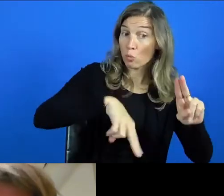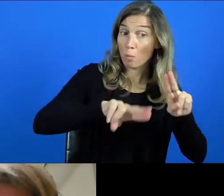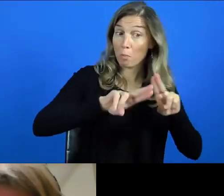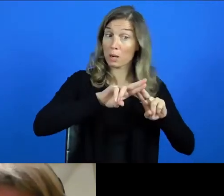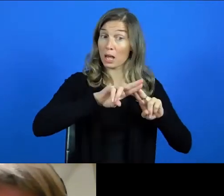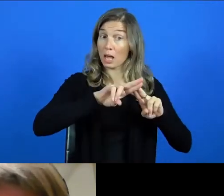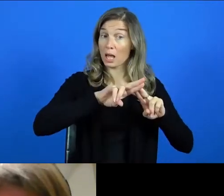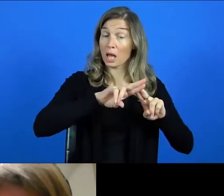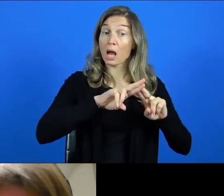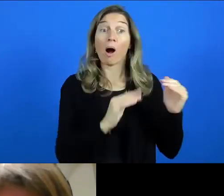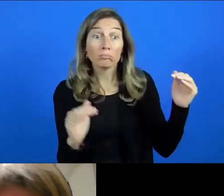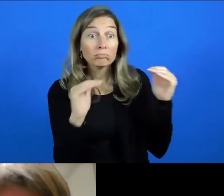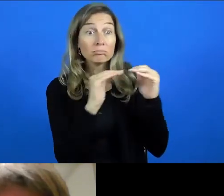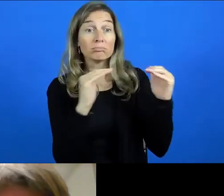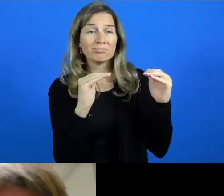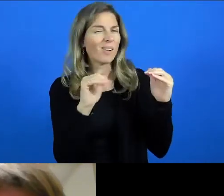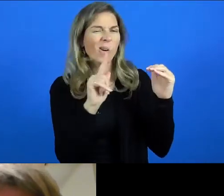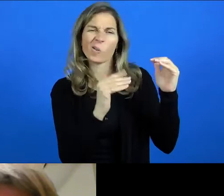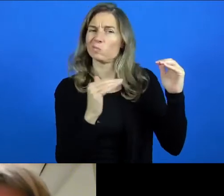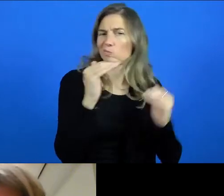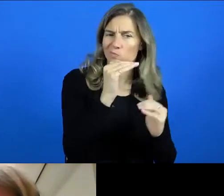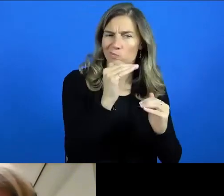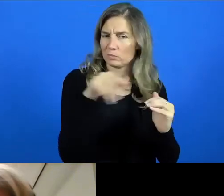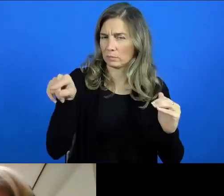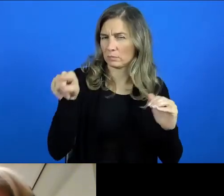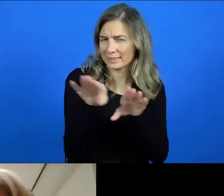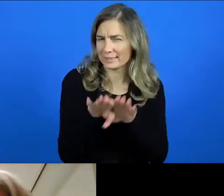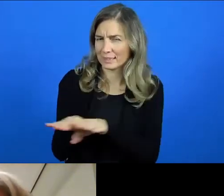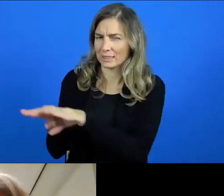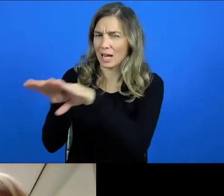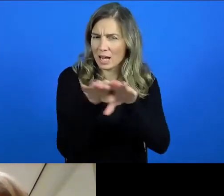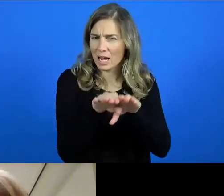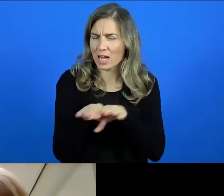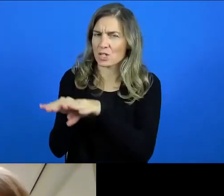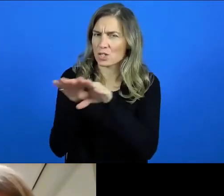or doesn't live up to the standards that this founding should comply with.